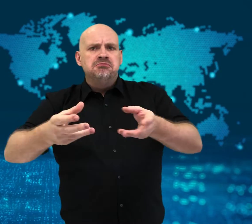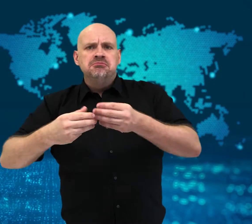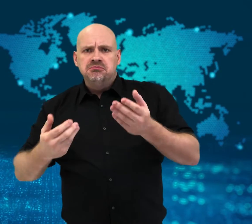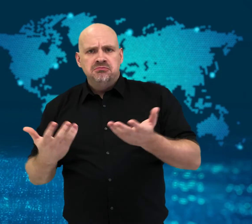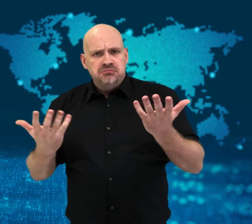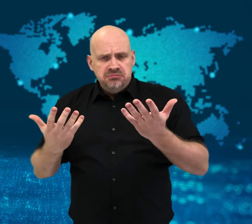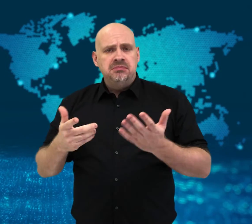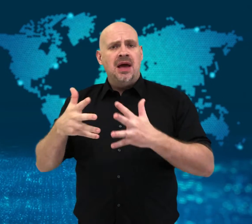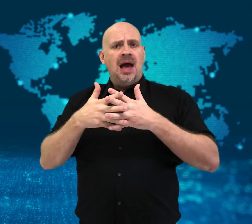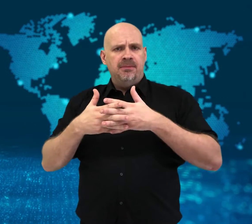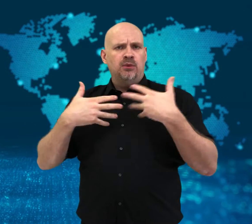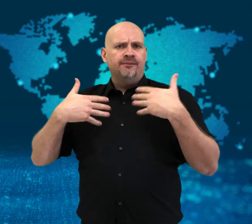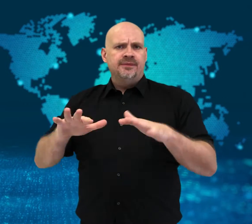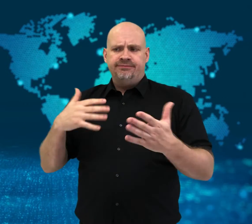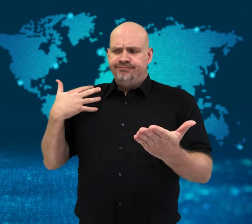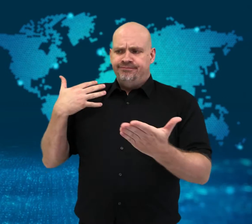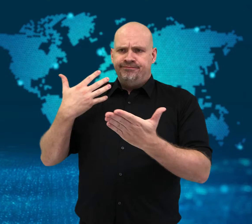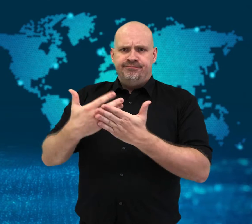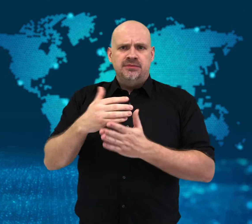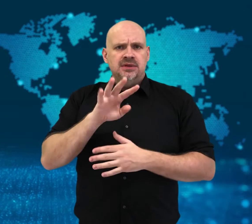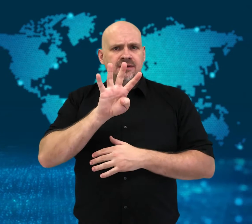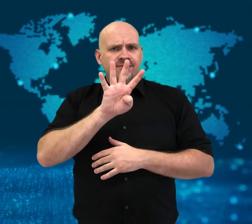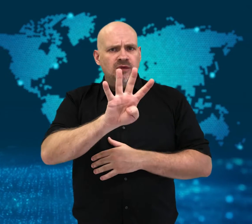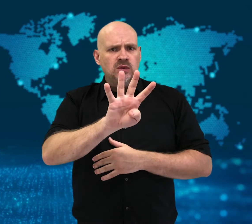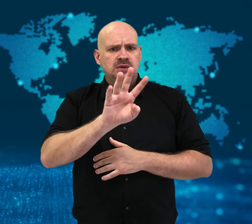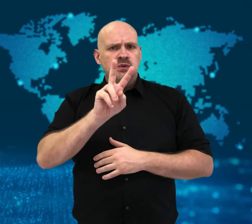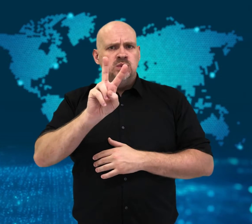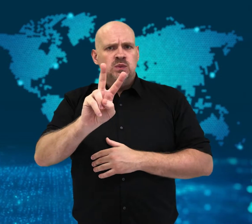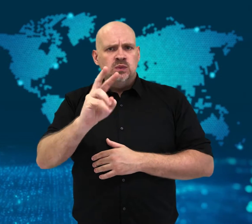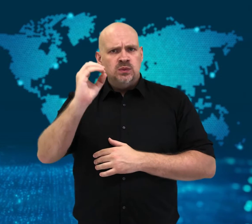received at least one shot.